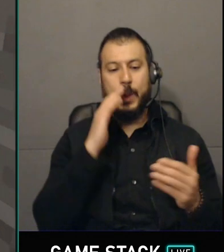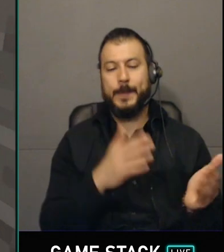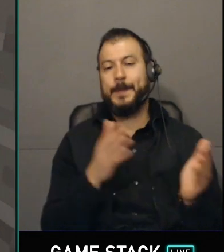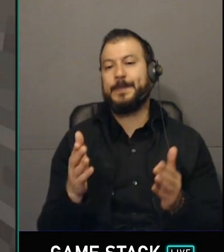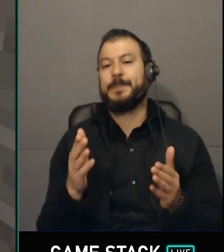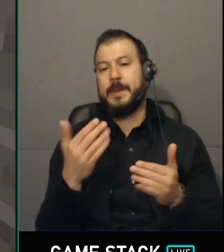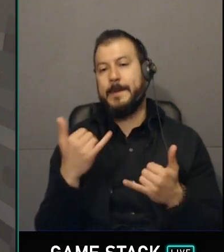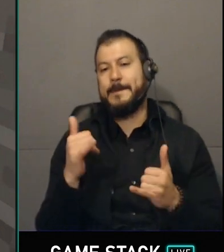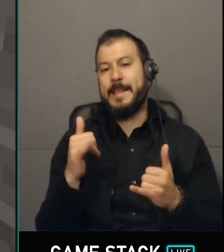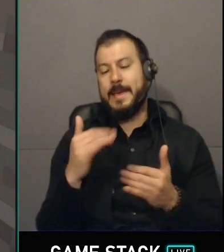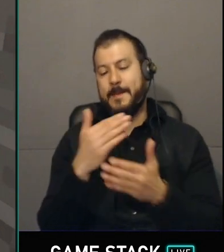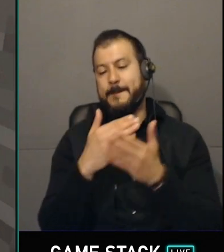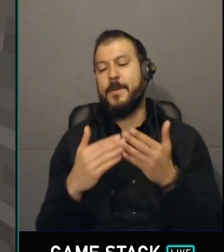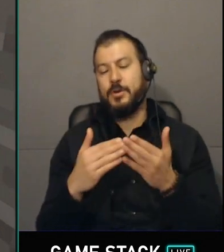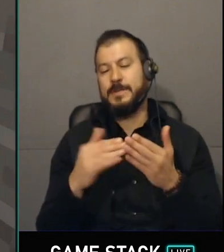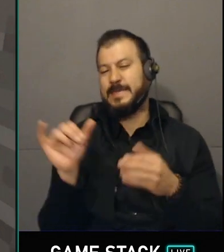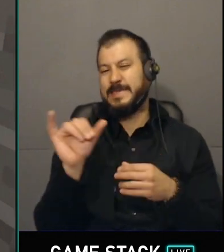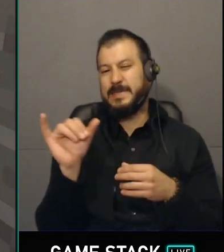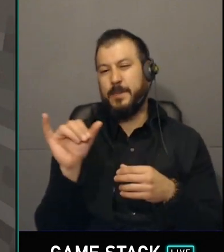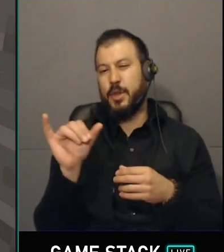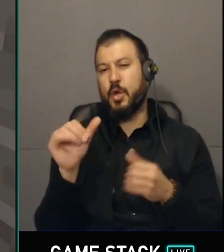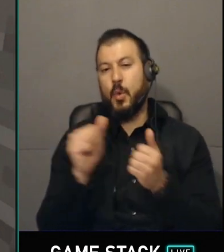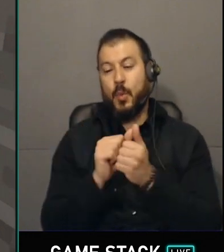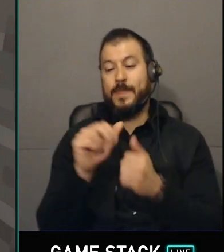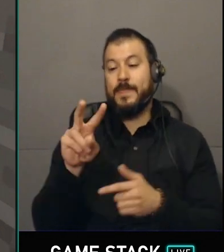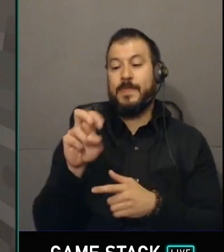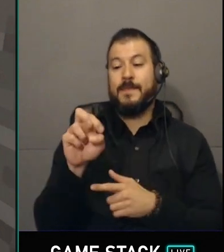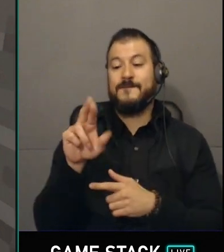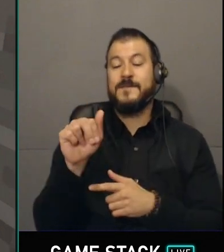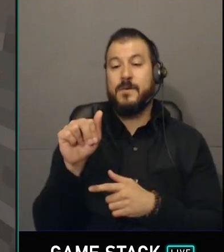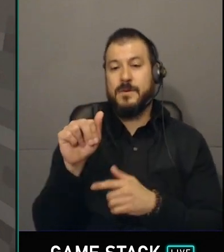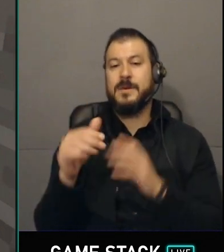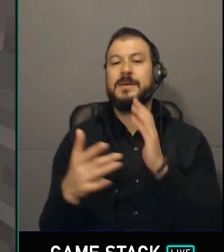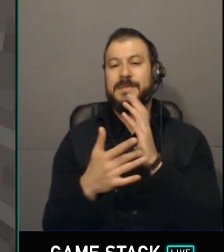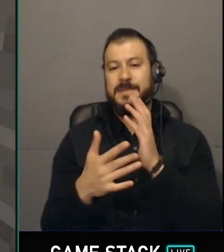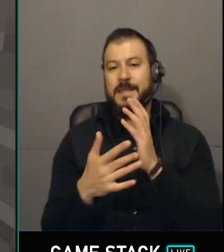similar clip with the VERA technology in place, and listen